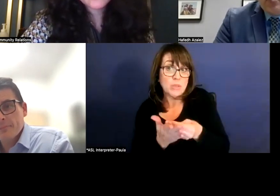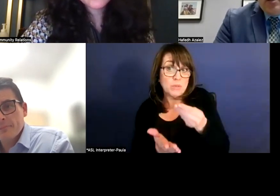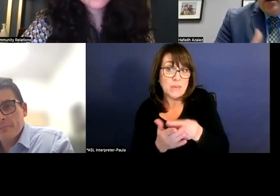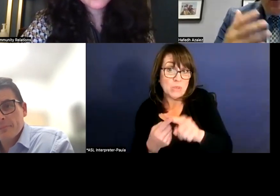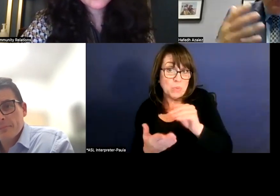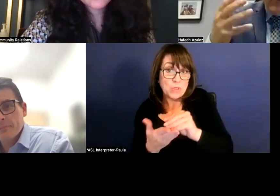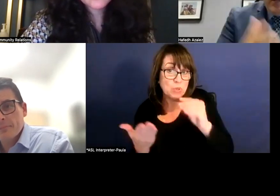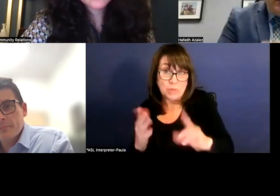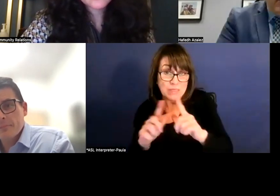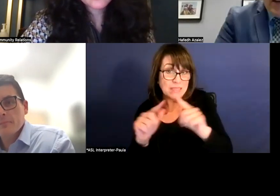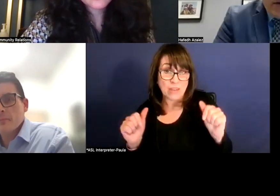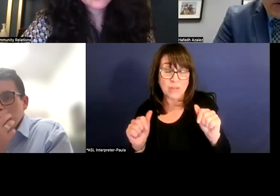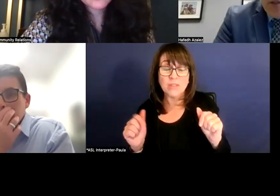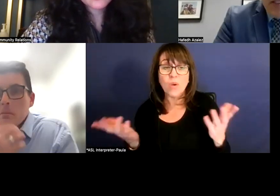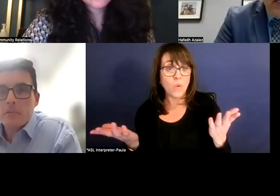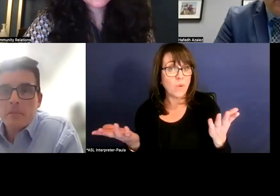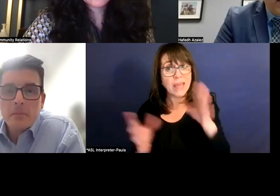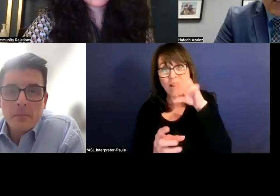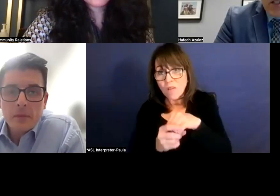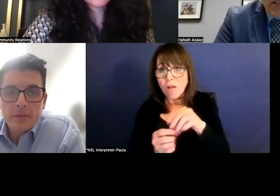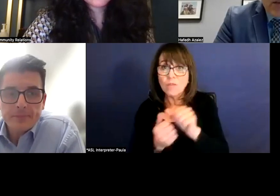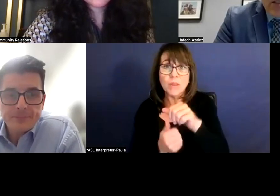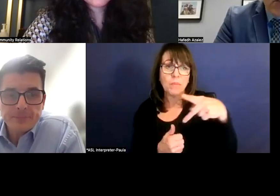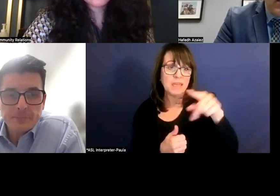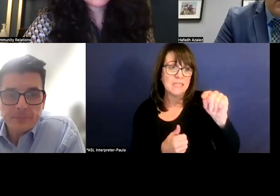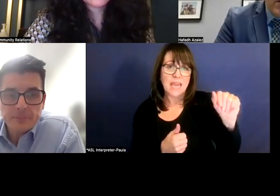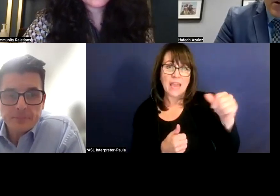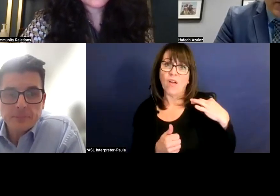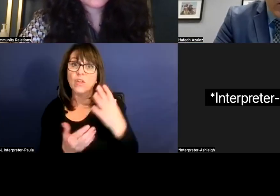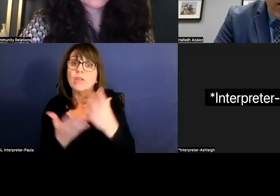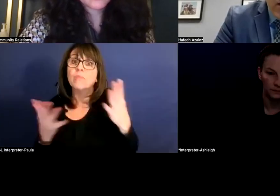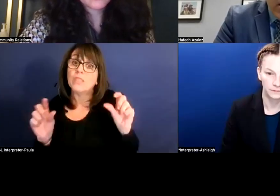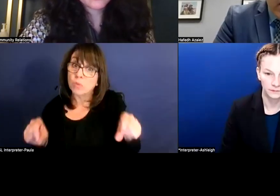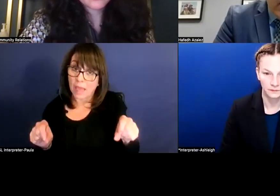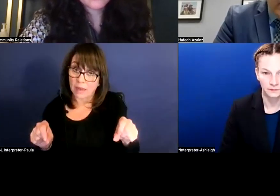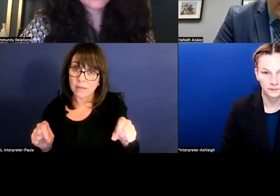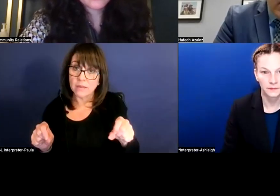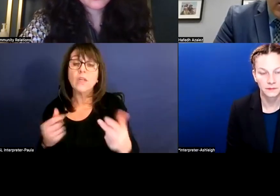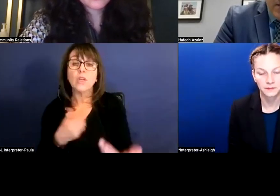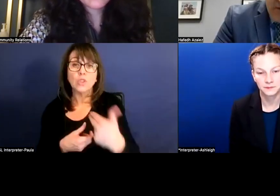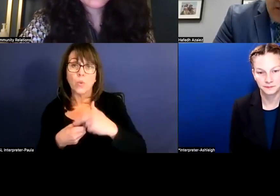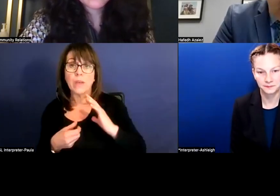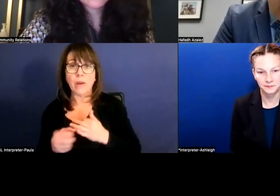So I would say get involved with the PTA, volunteer as much as you can, be part of our education foundation.